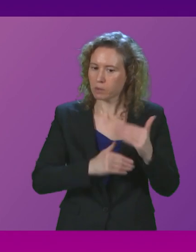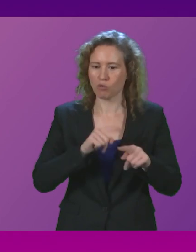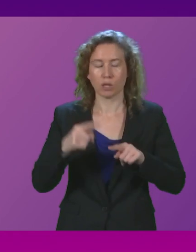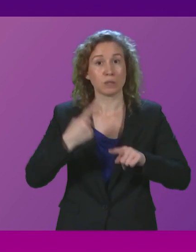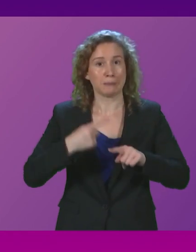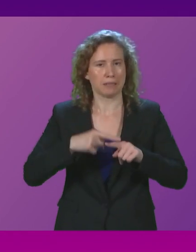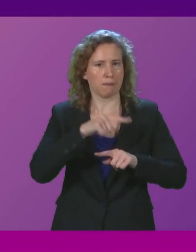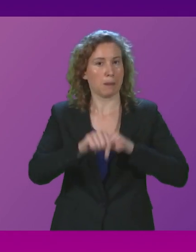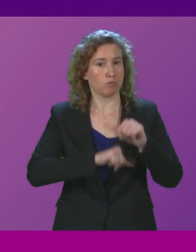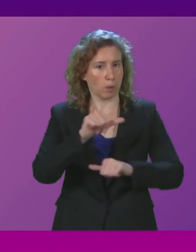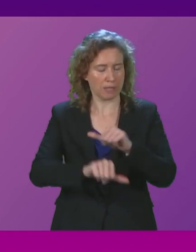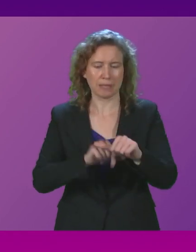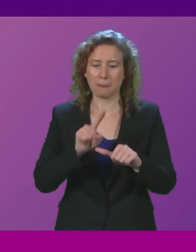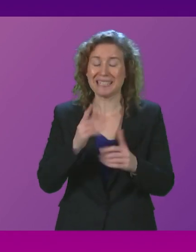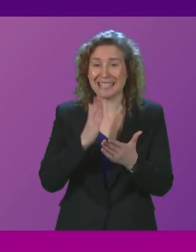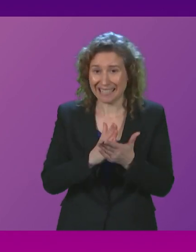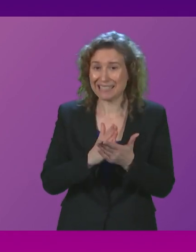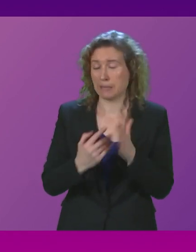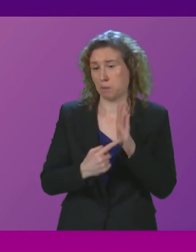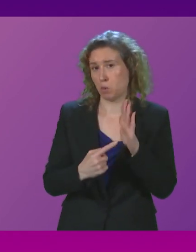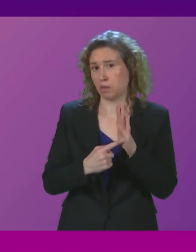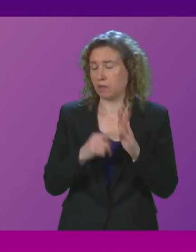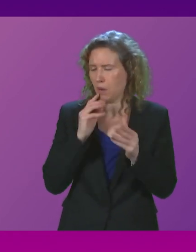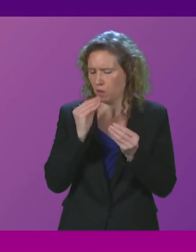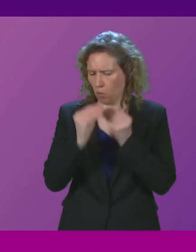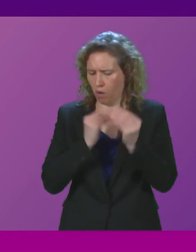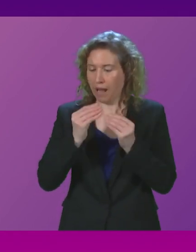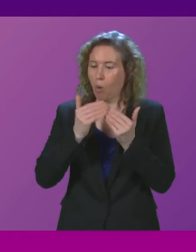However, it is important that we make longer-term accommodation available, which is why the